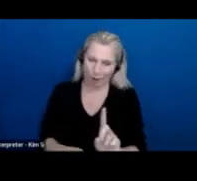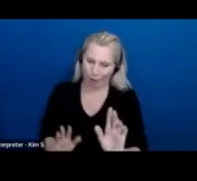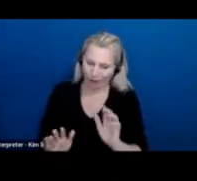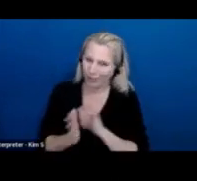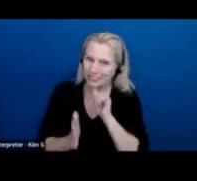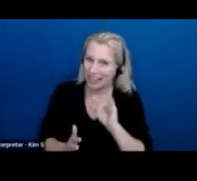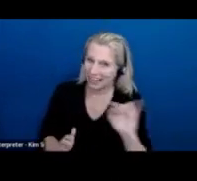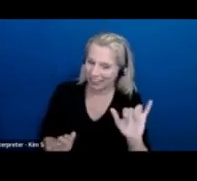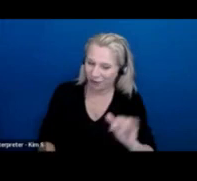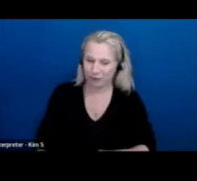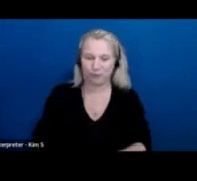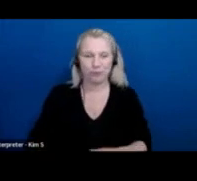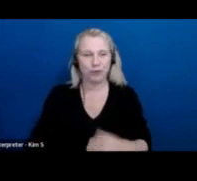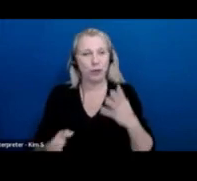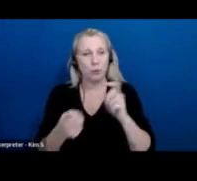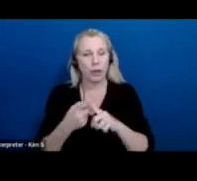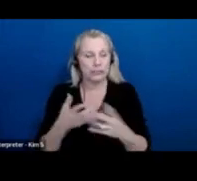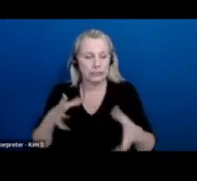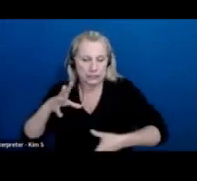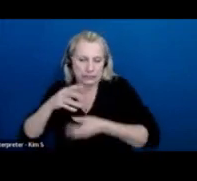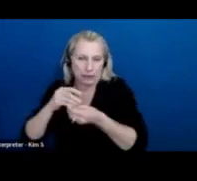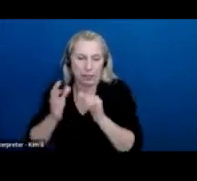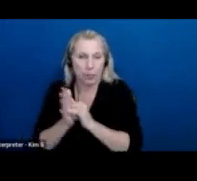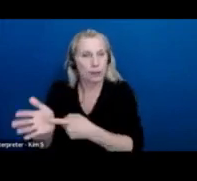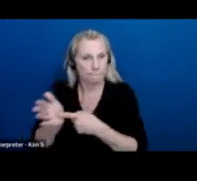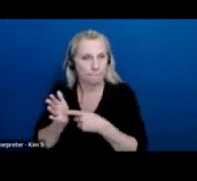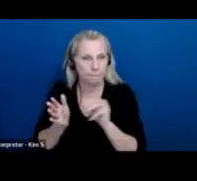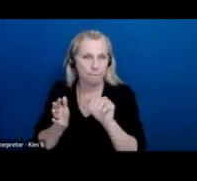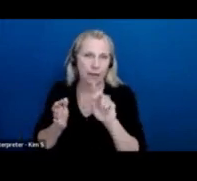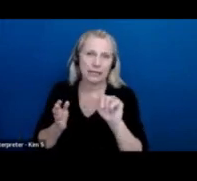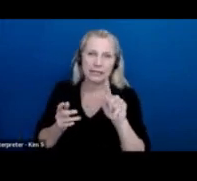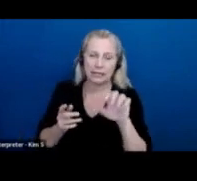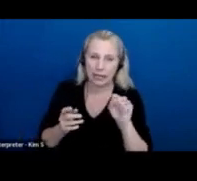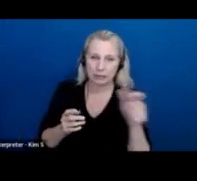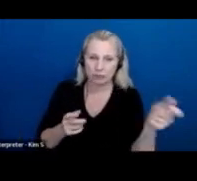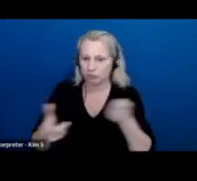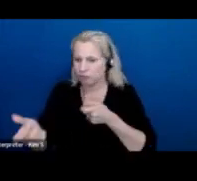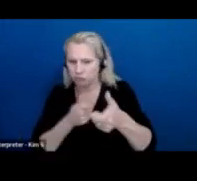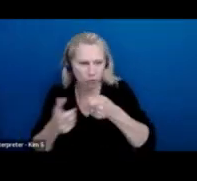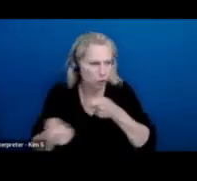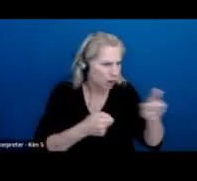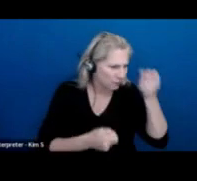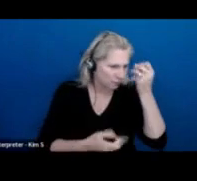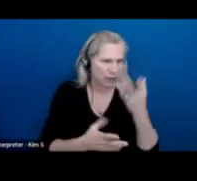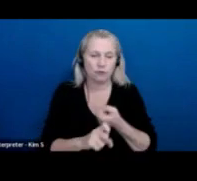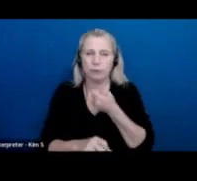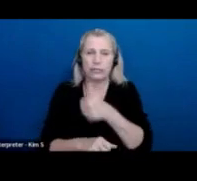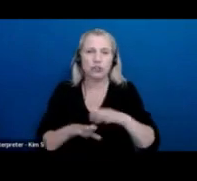me either. We want to integrate those mandates, pull in information from any child serving agencies or other